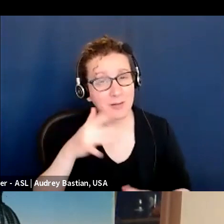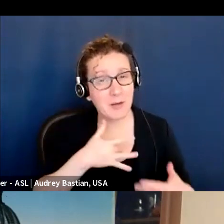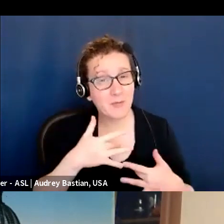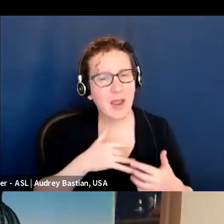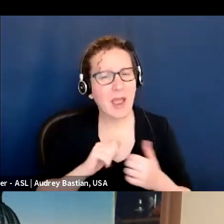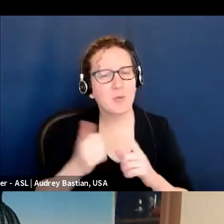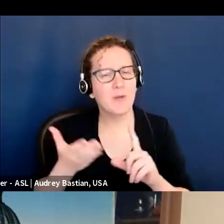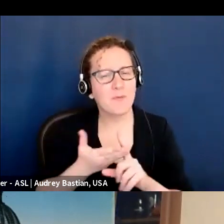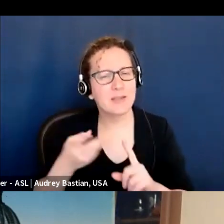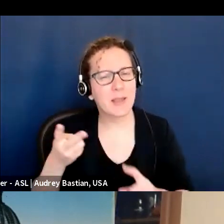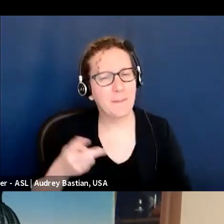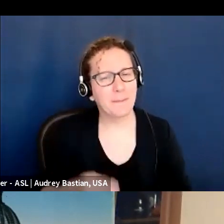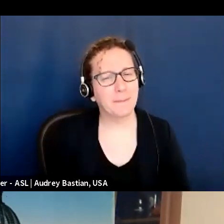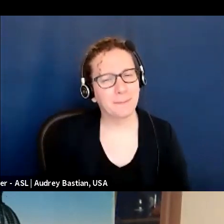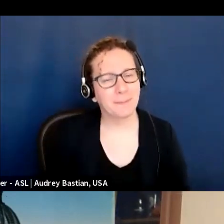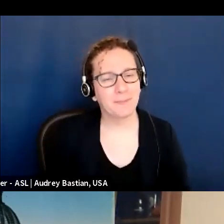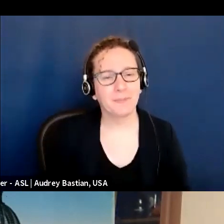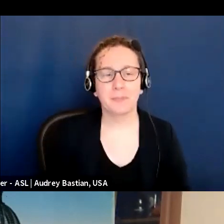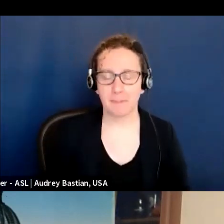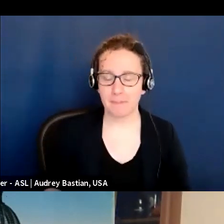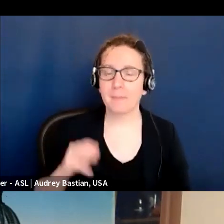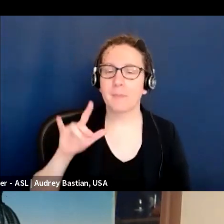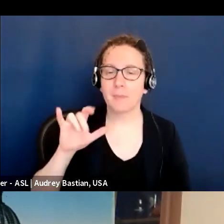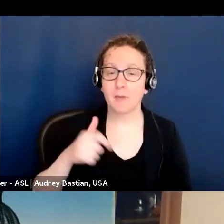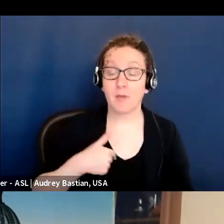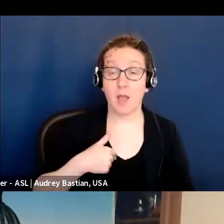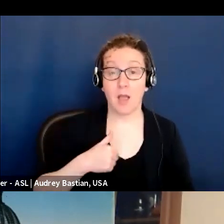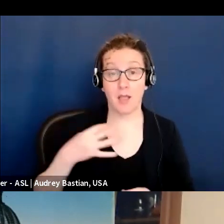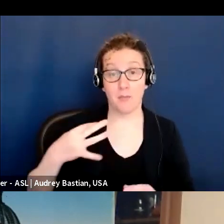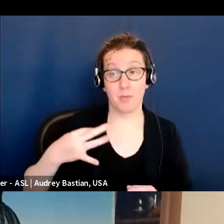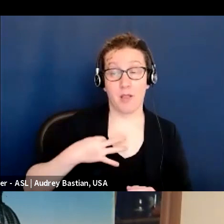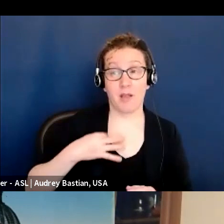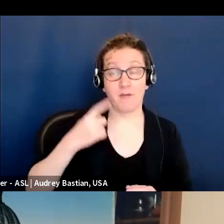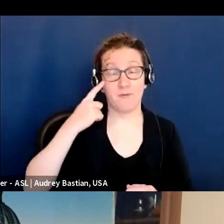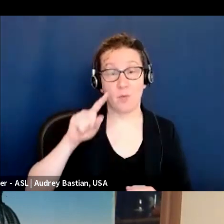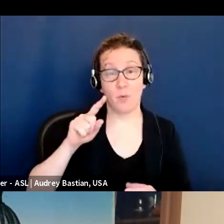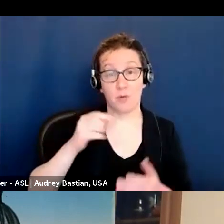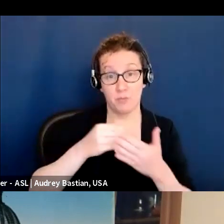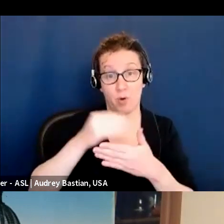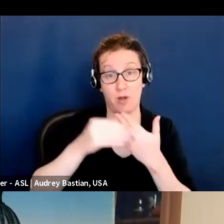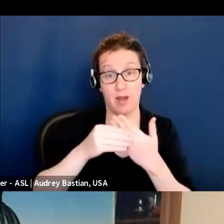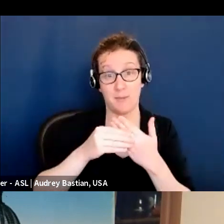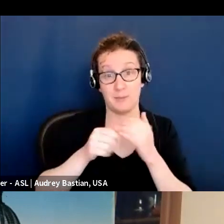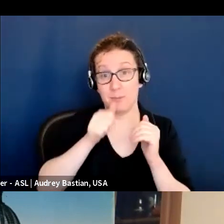So I applied for the program secretly. Like I didn't even tell